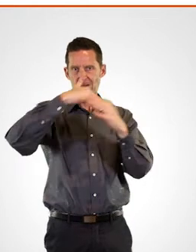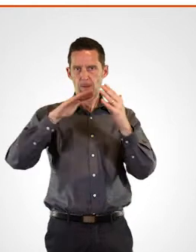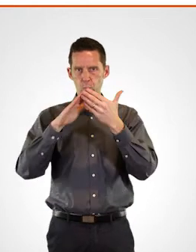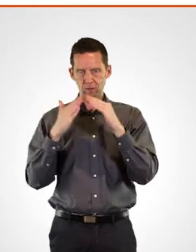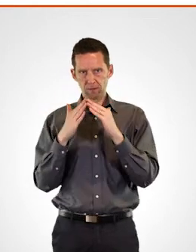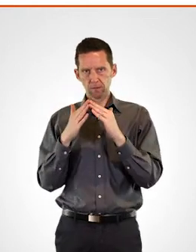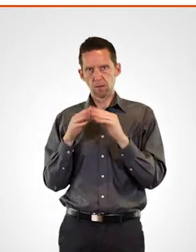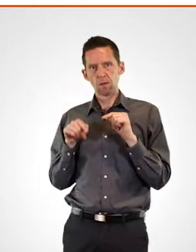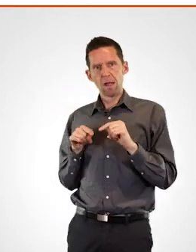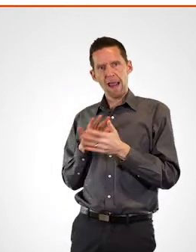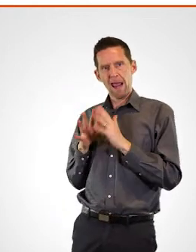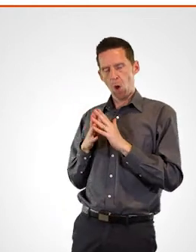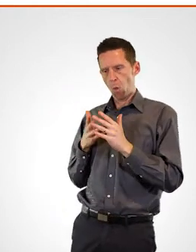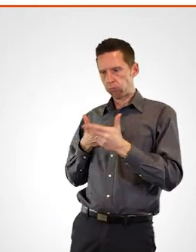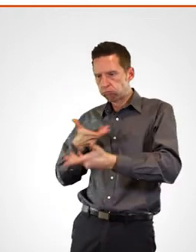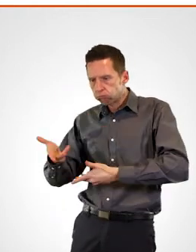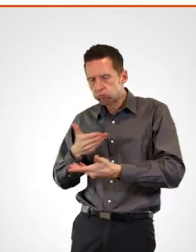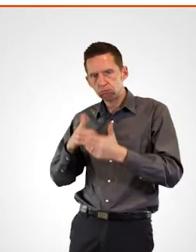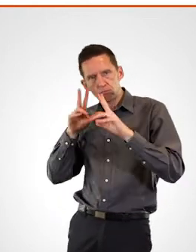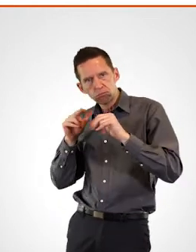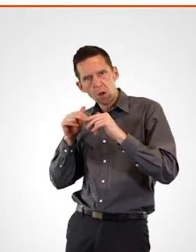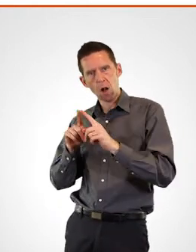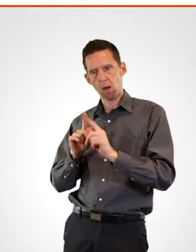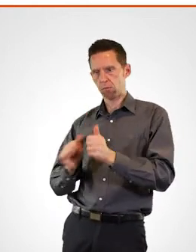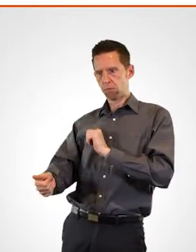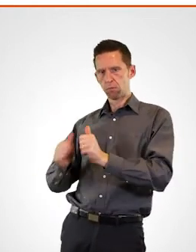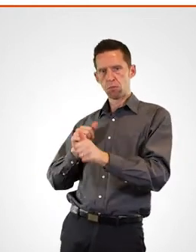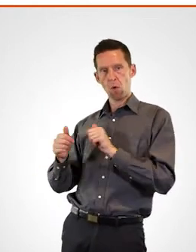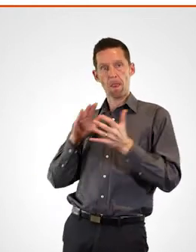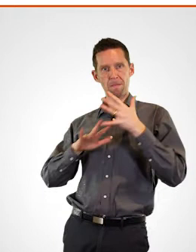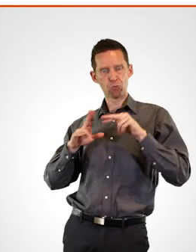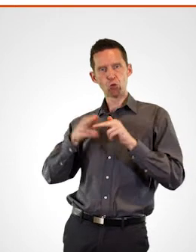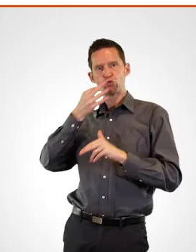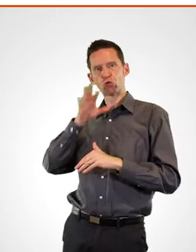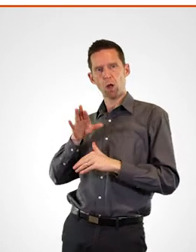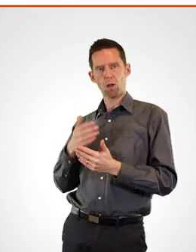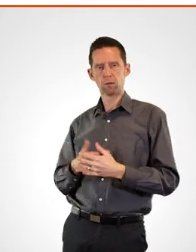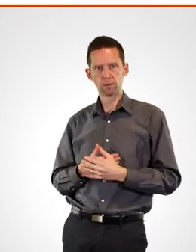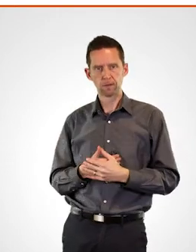without this responsive caregiving, this back and forth between a parent and a child,